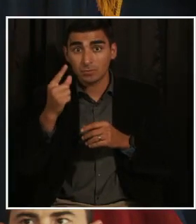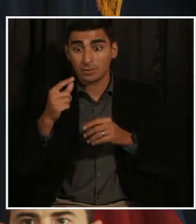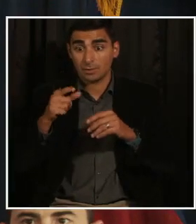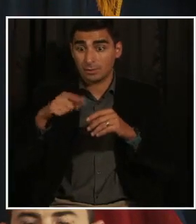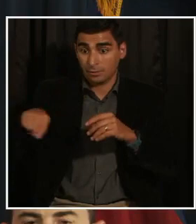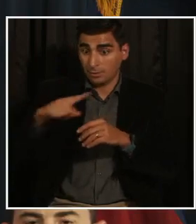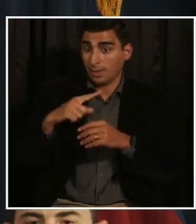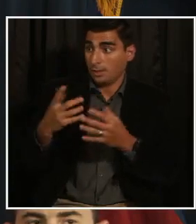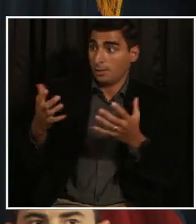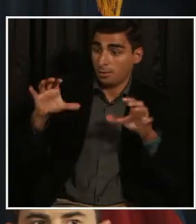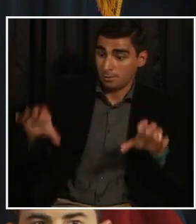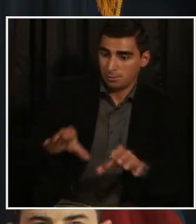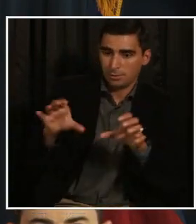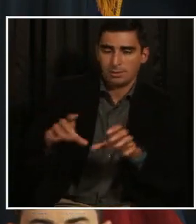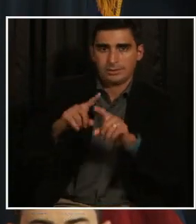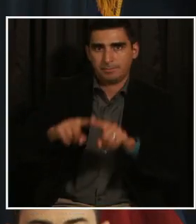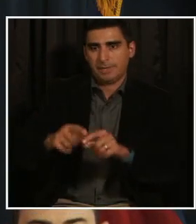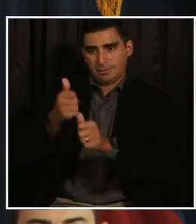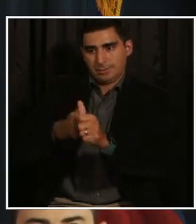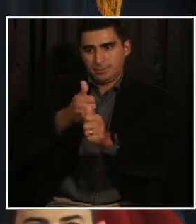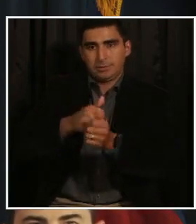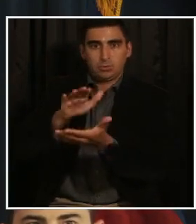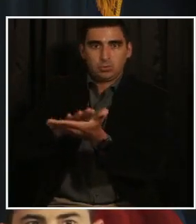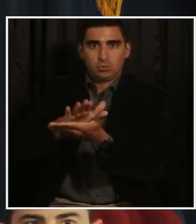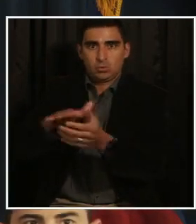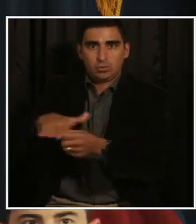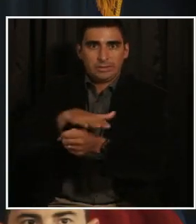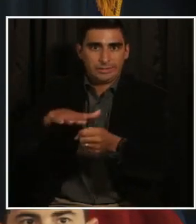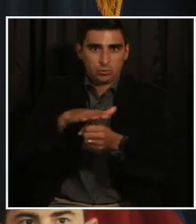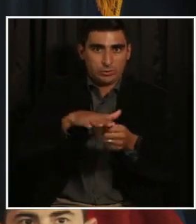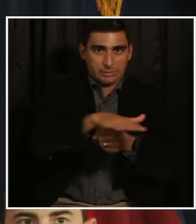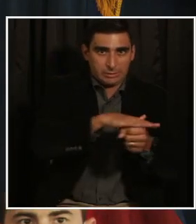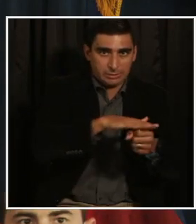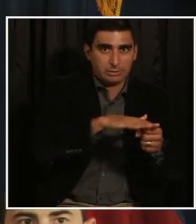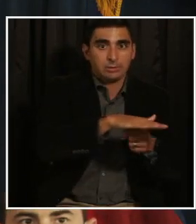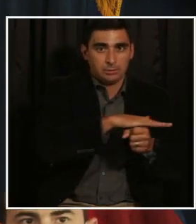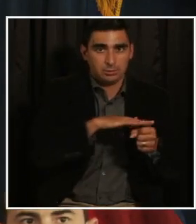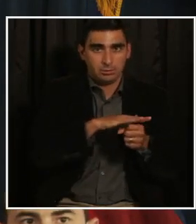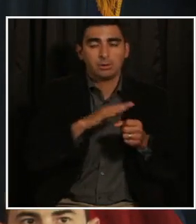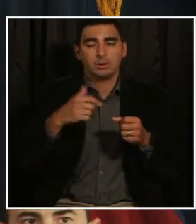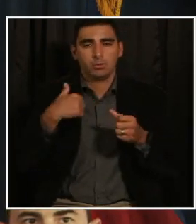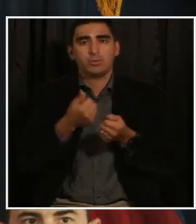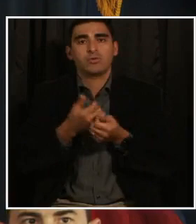health departments but we are providing some more tools um two areas of focus of that new guidance